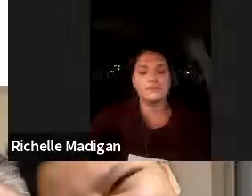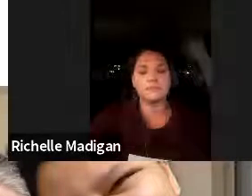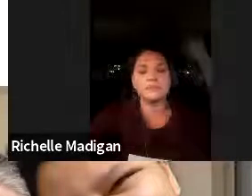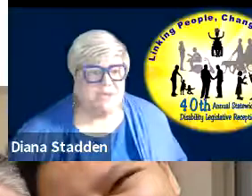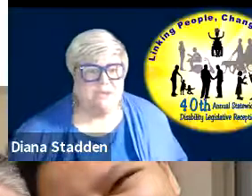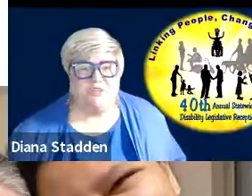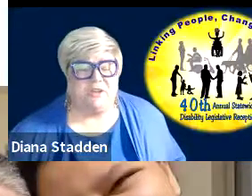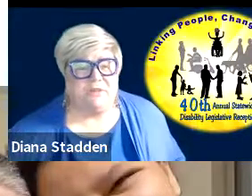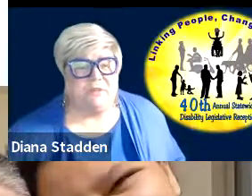Diana Stadden: Thank you, Michelle.